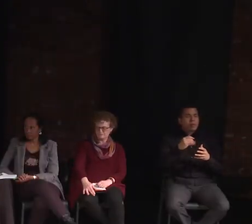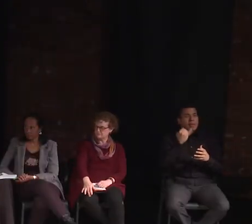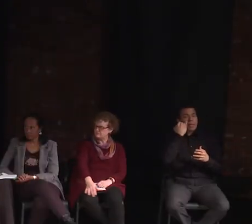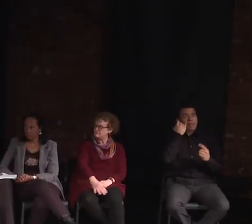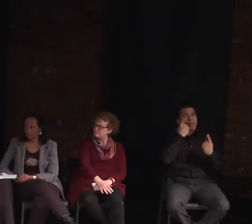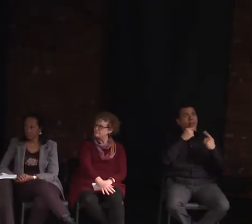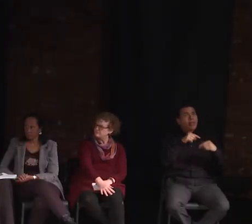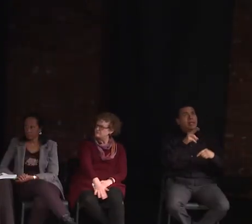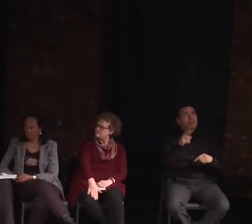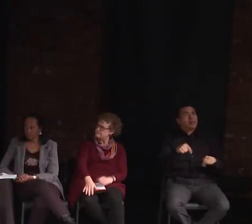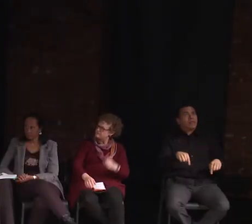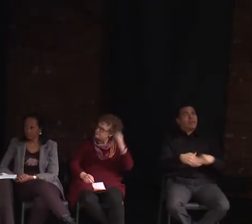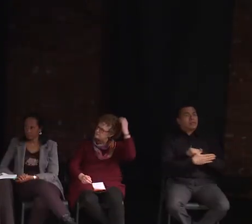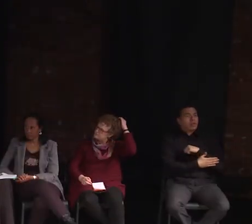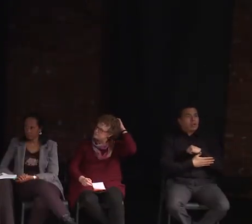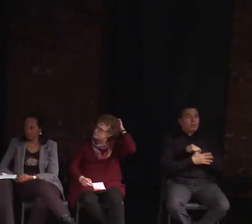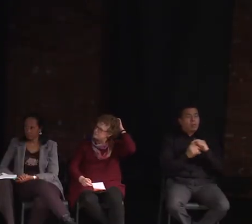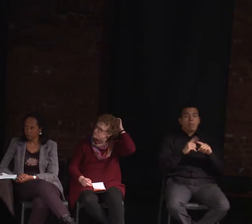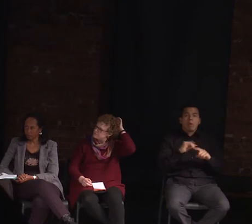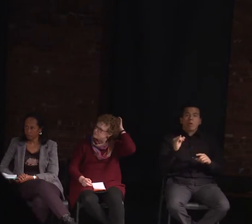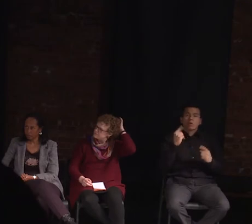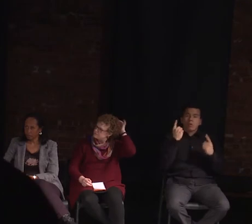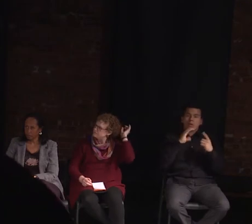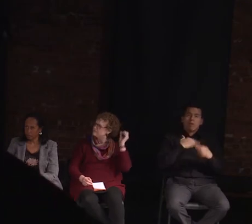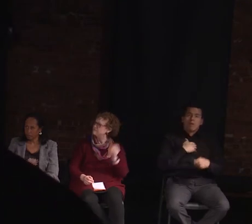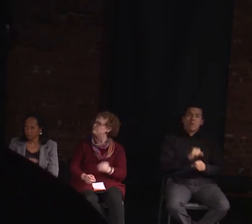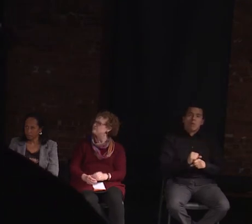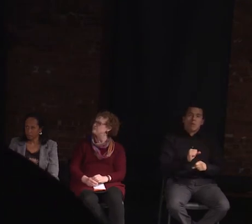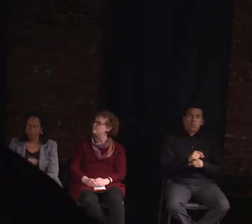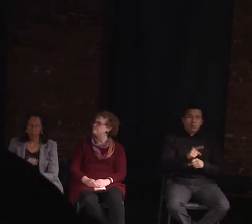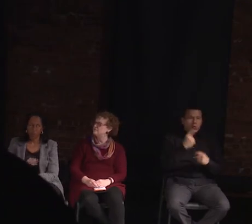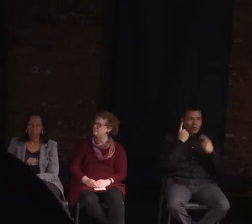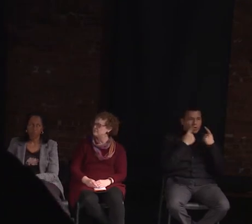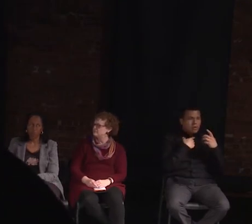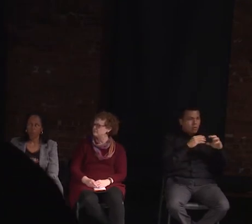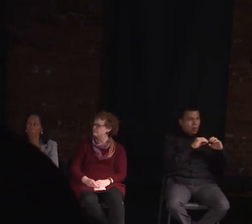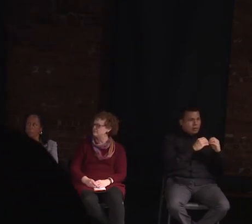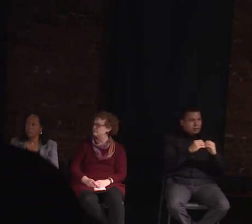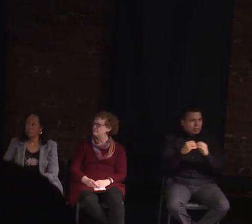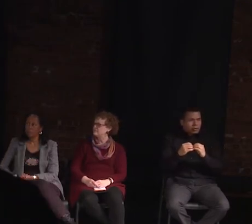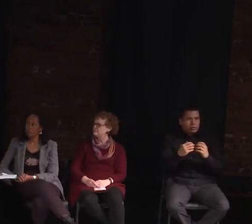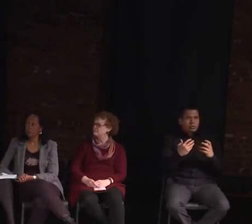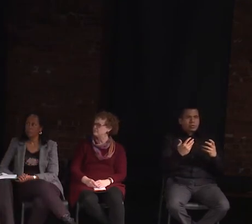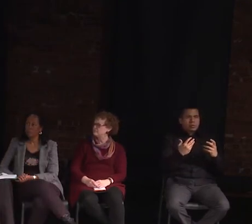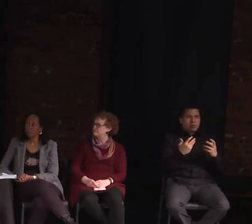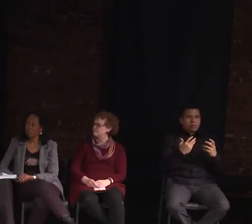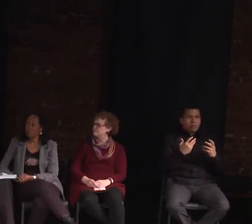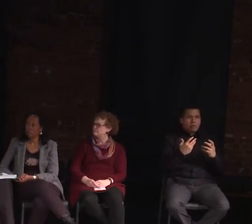whenever we do our work, when we think about structures and the difference between structural